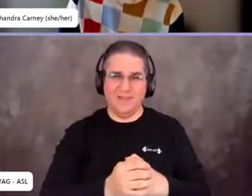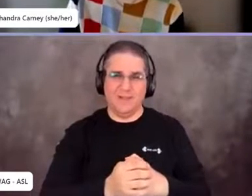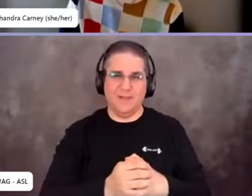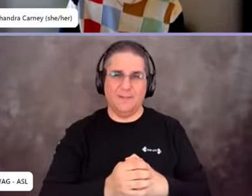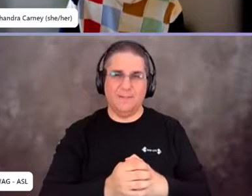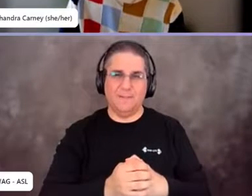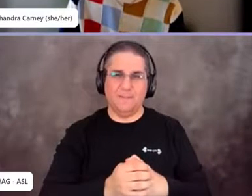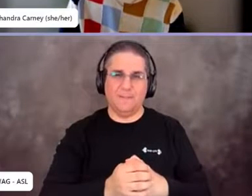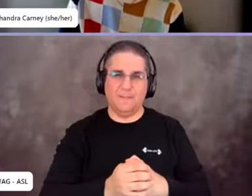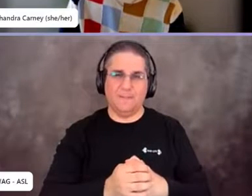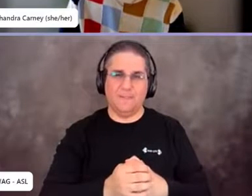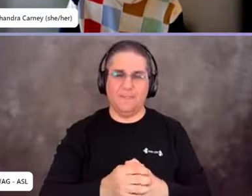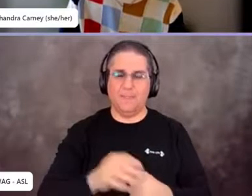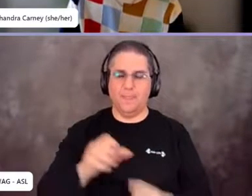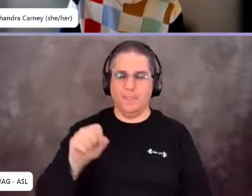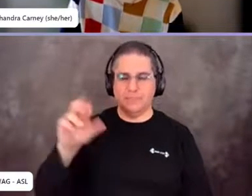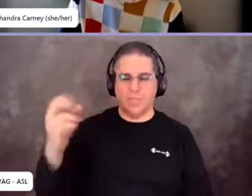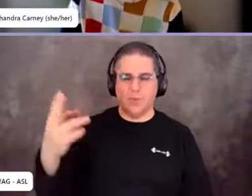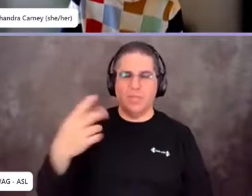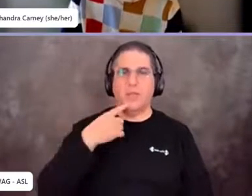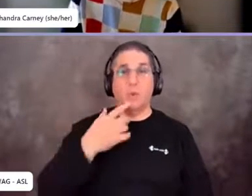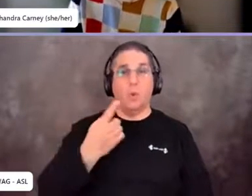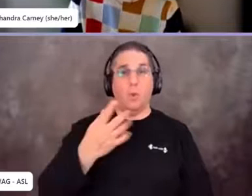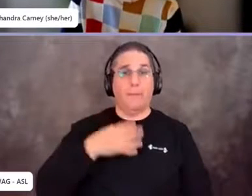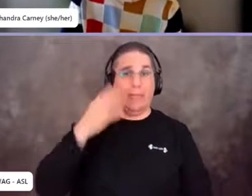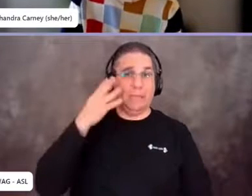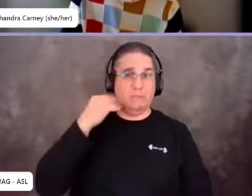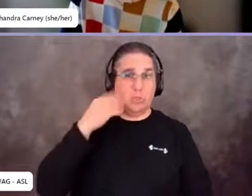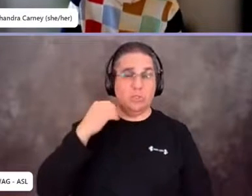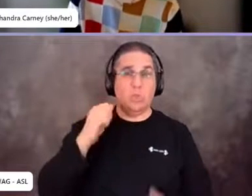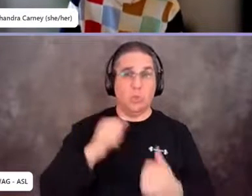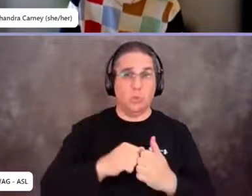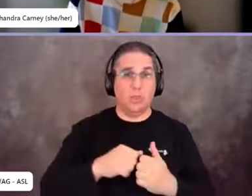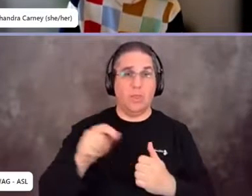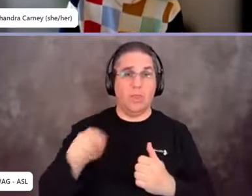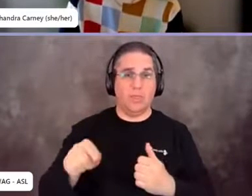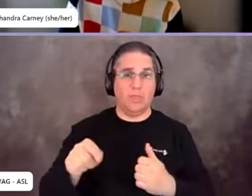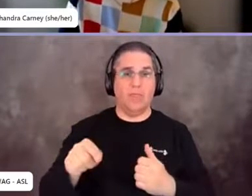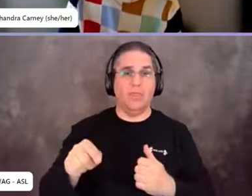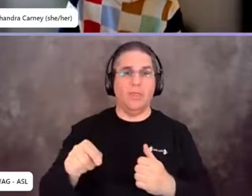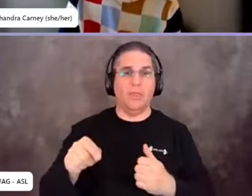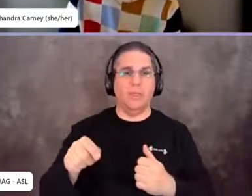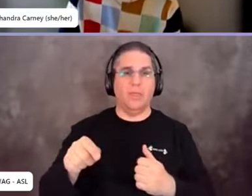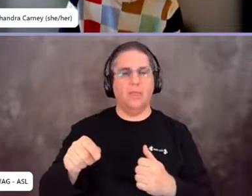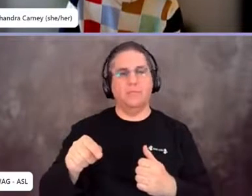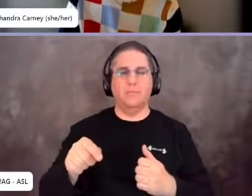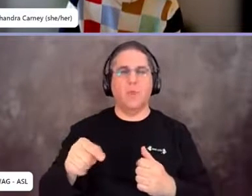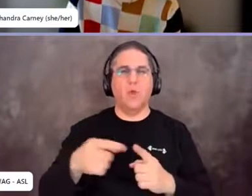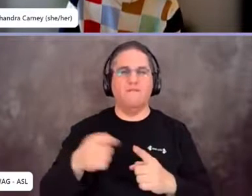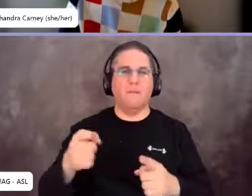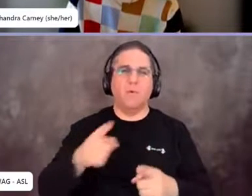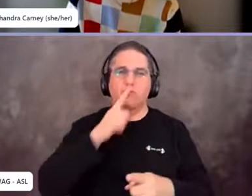Chandra? [GREG] I said Sarah come up but --